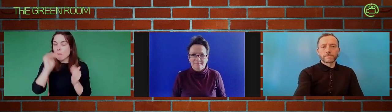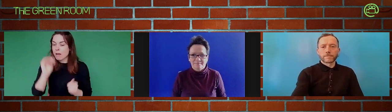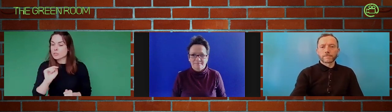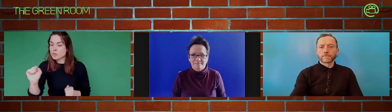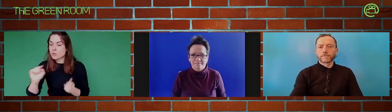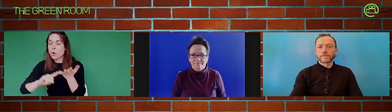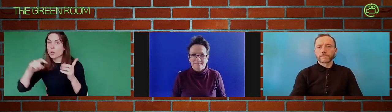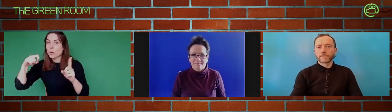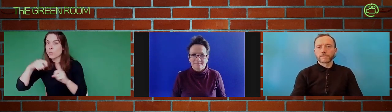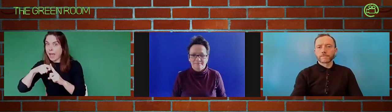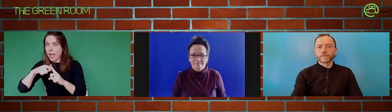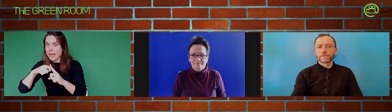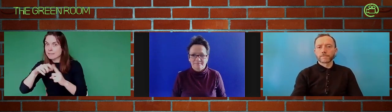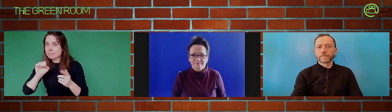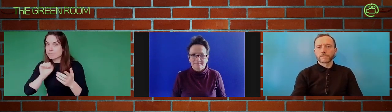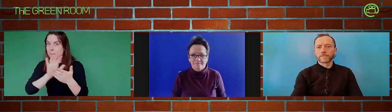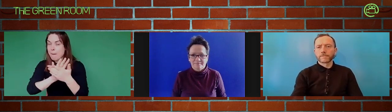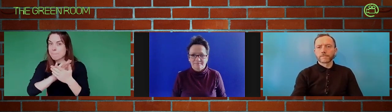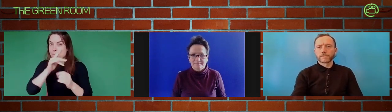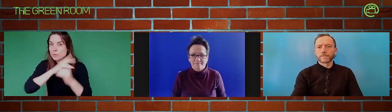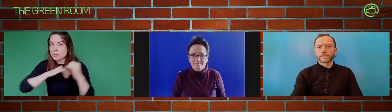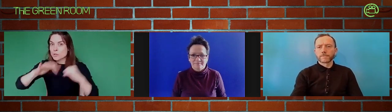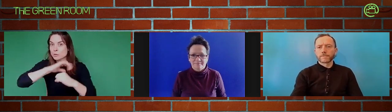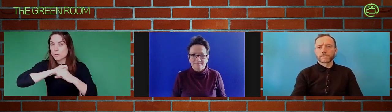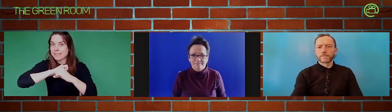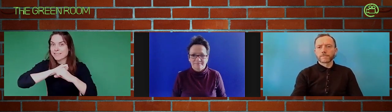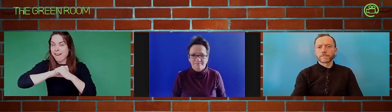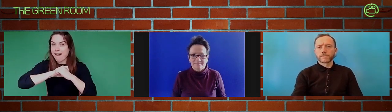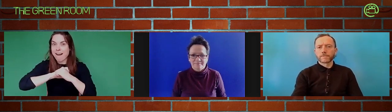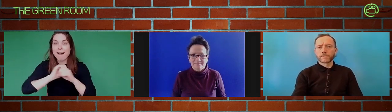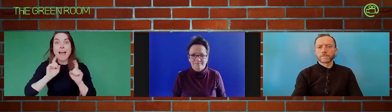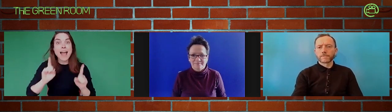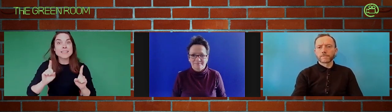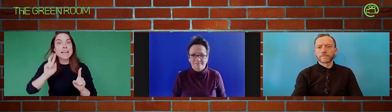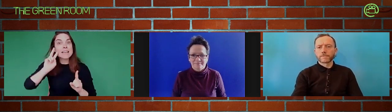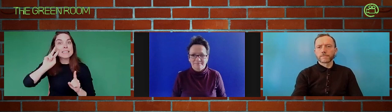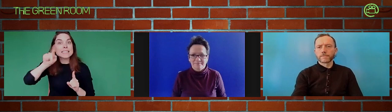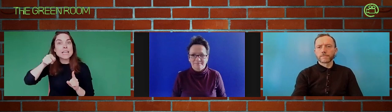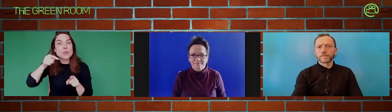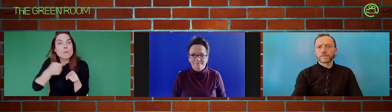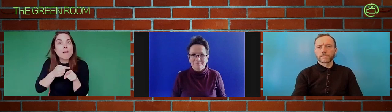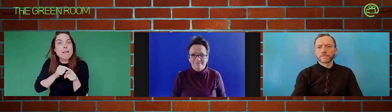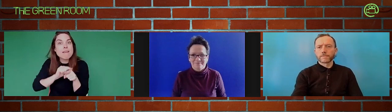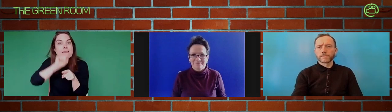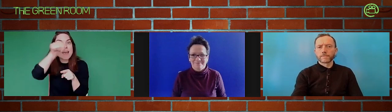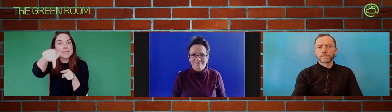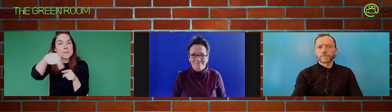And I will see you all next week and yeah, it's great.Thank you ever so much